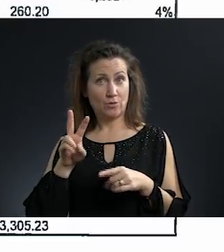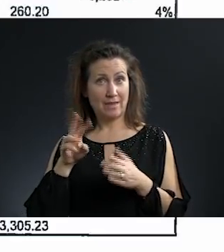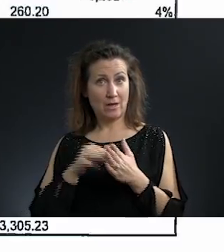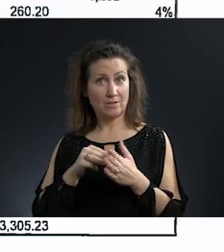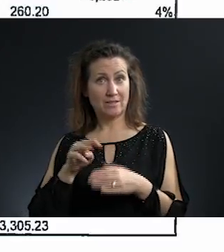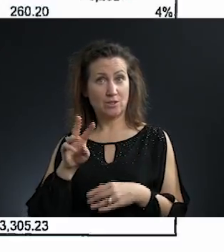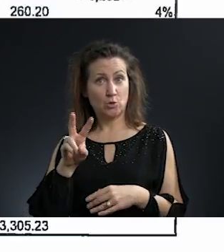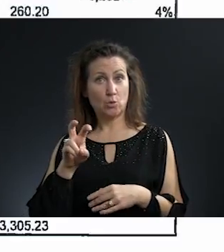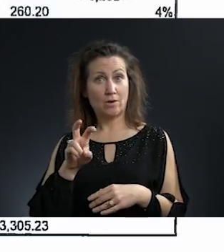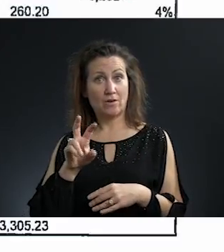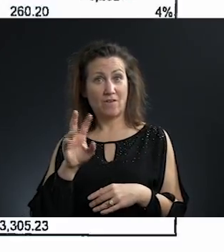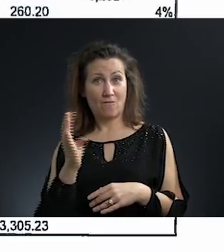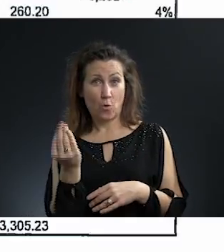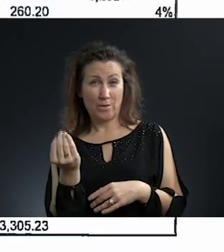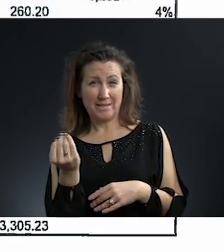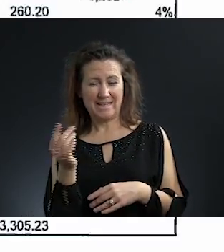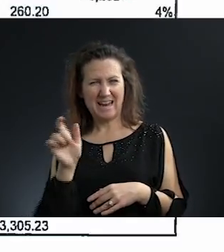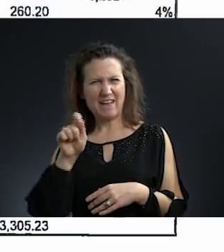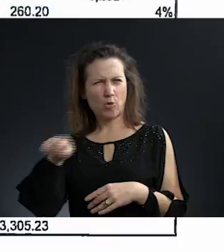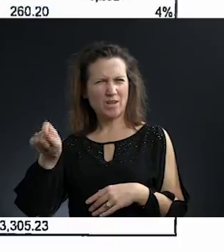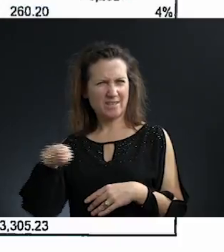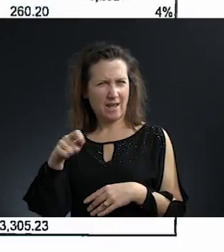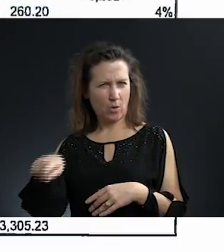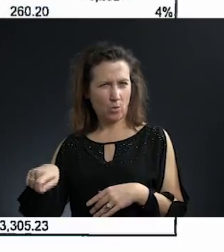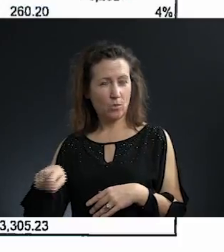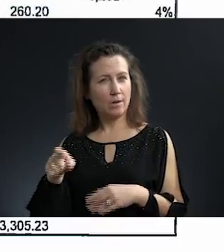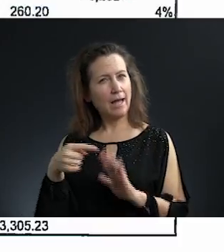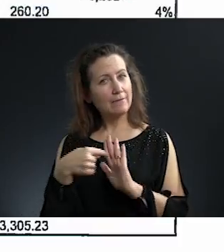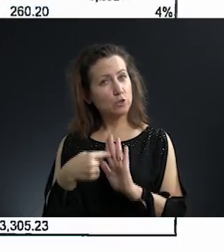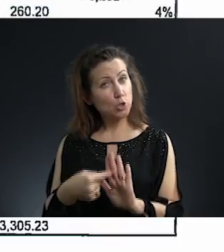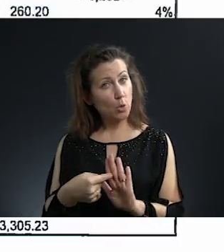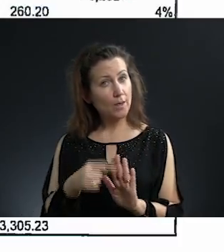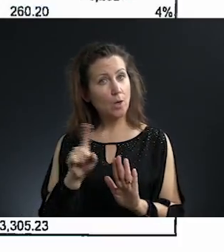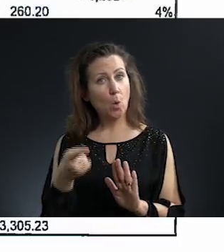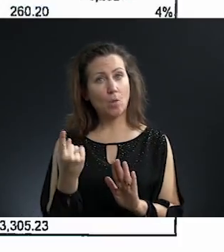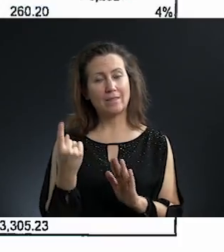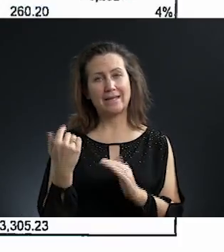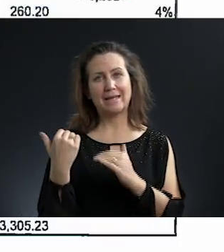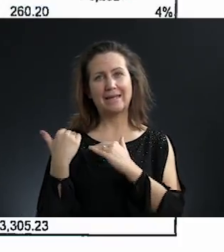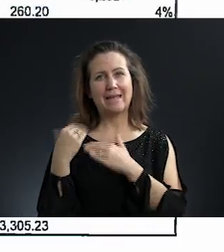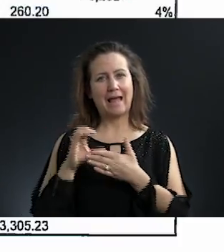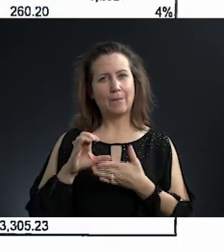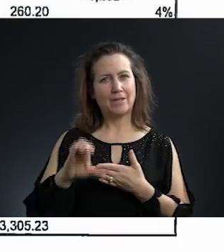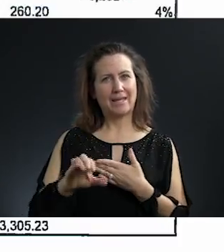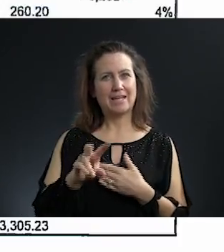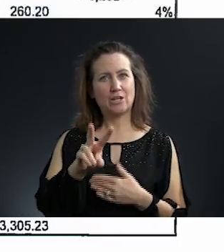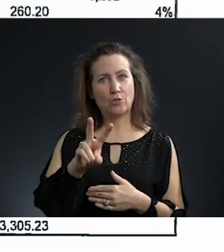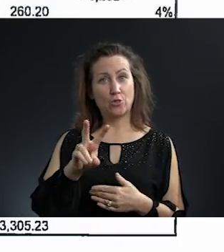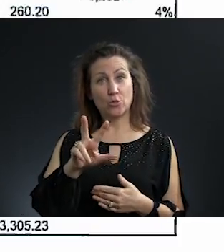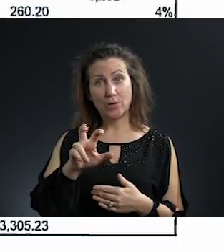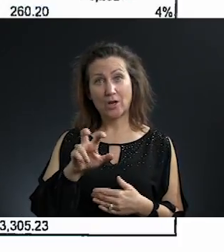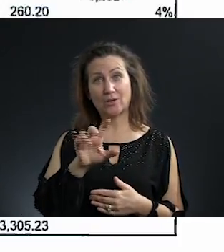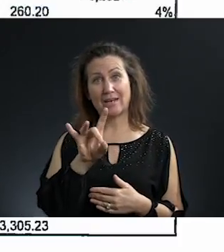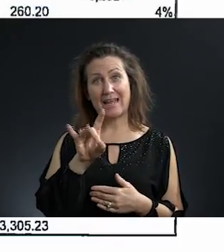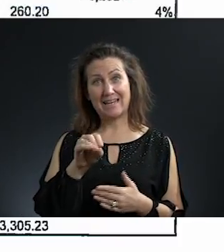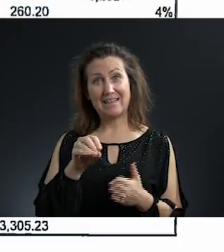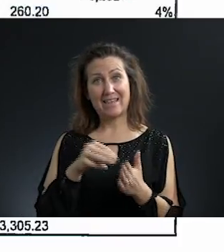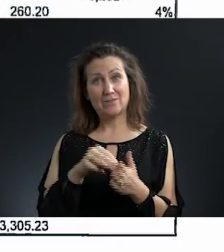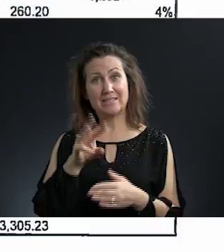and I showed that we have only obligated three hundred and eighty thousand six hundred and Thirty-five dollars